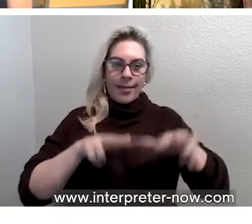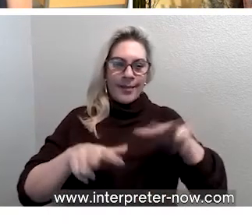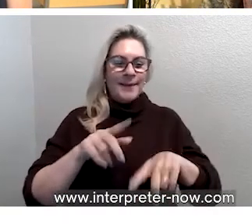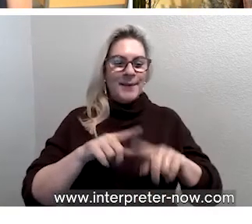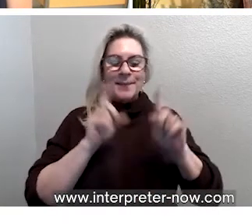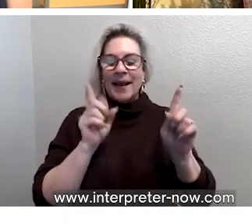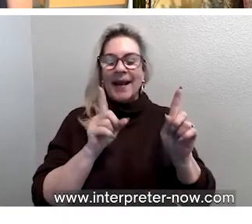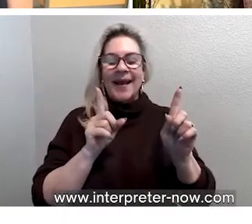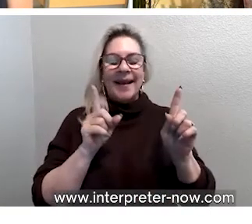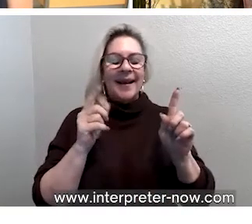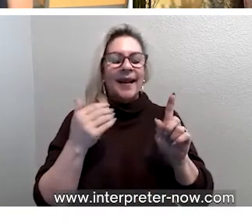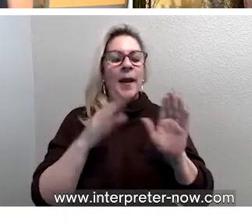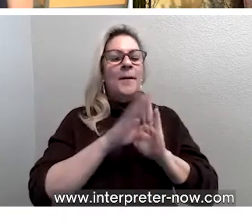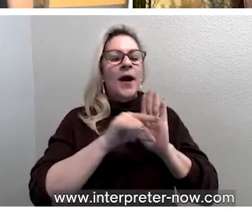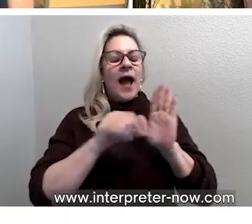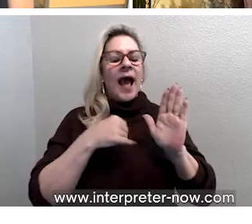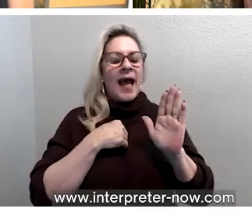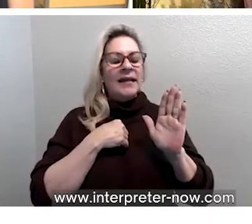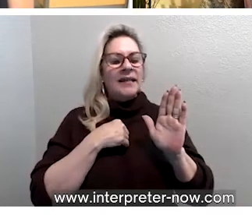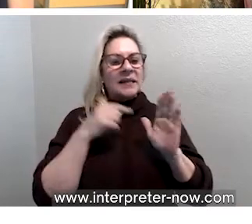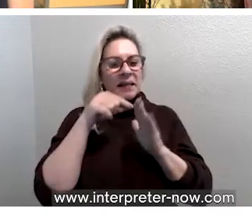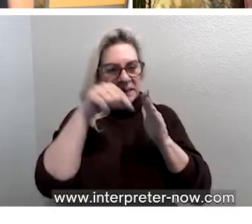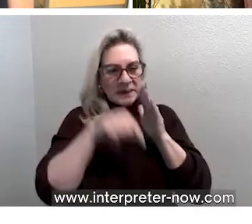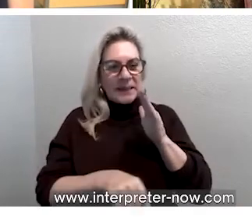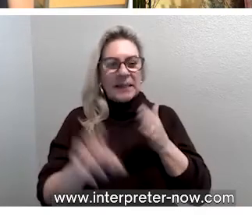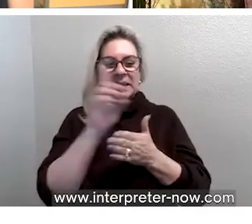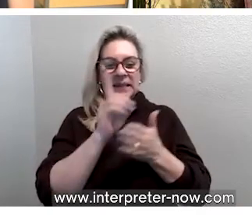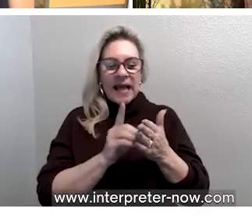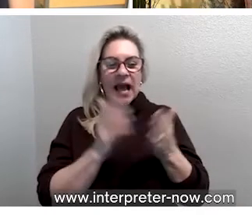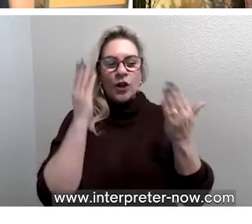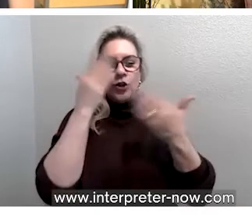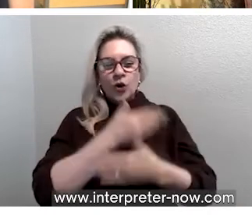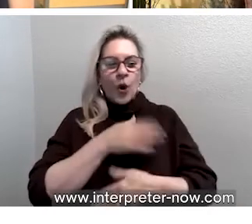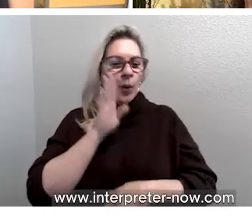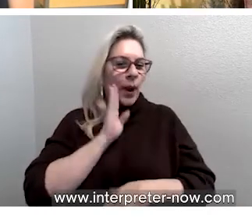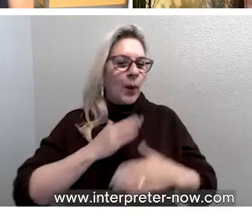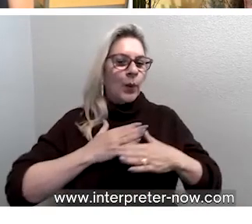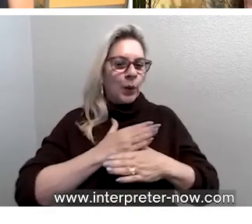But it has kind of an intricate design. It's like a dark brown wood.